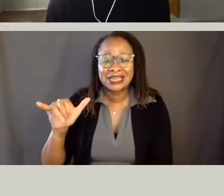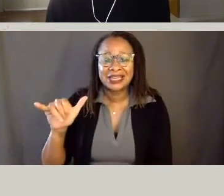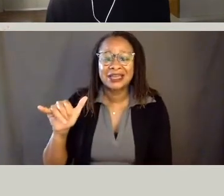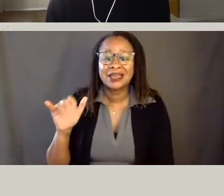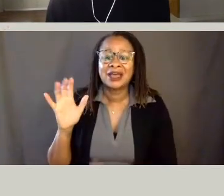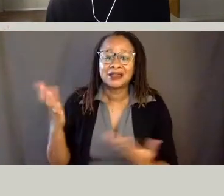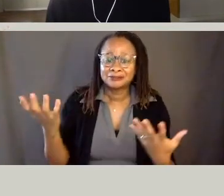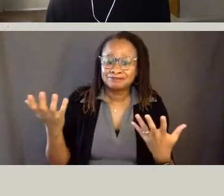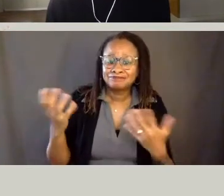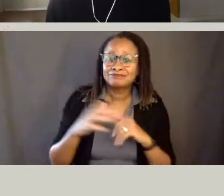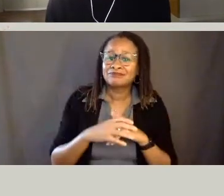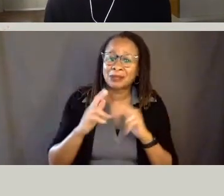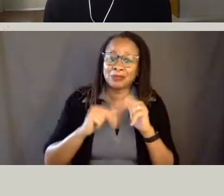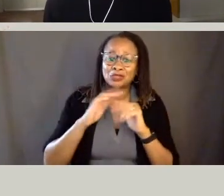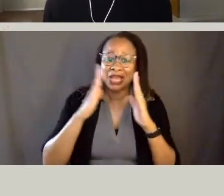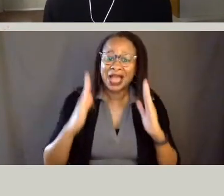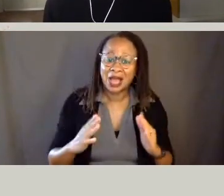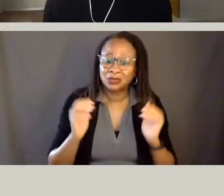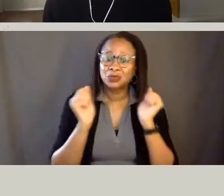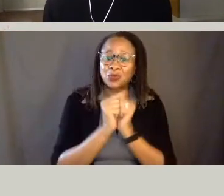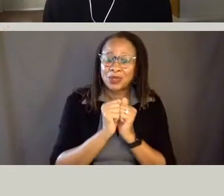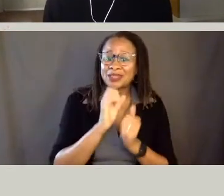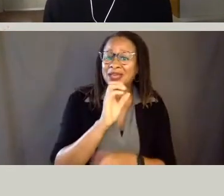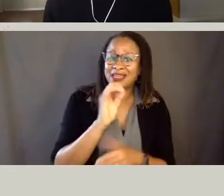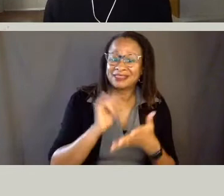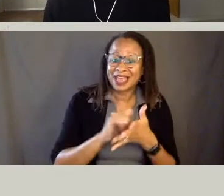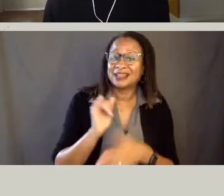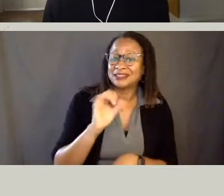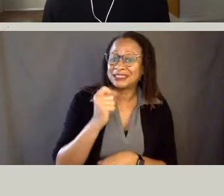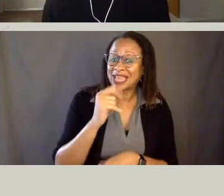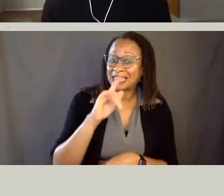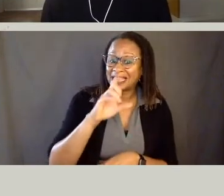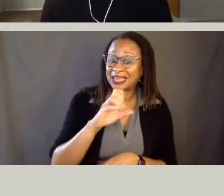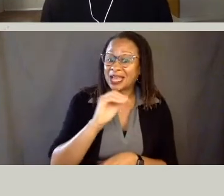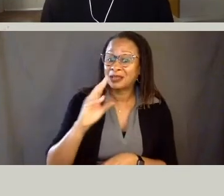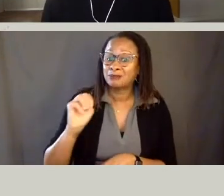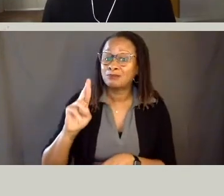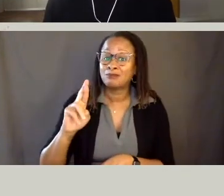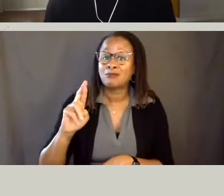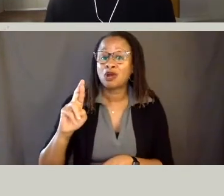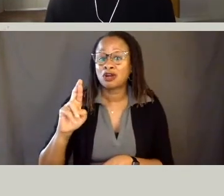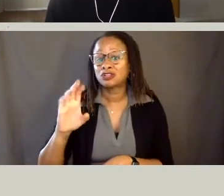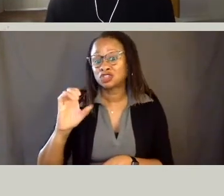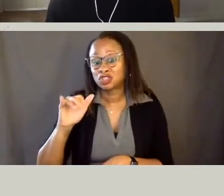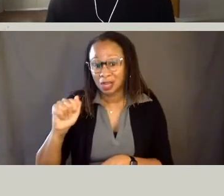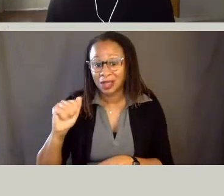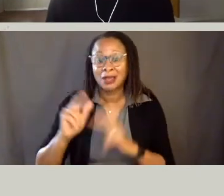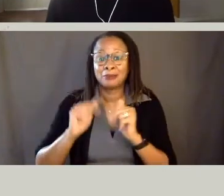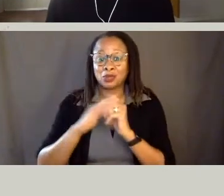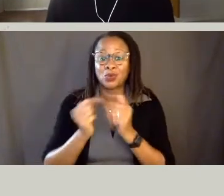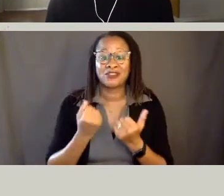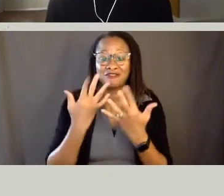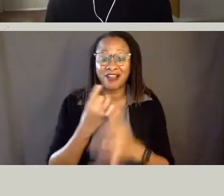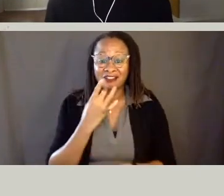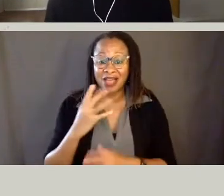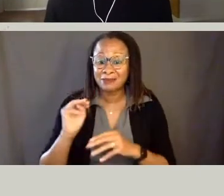with Firelight films and media and then how they've opened the door. So I think to see that Firelight,